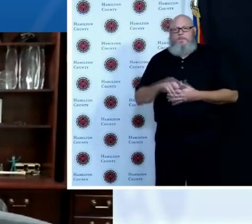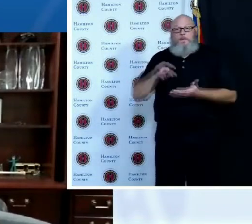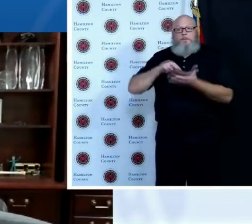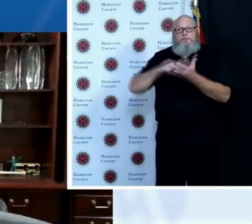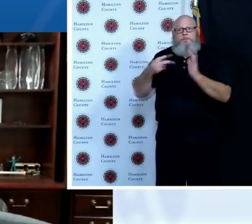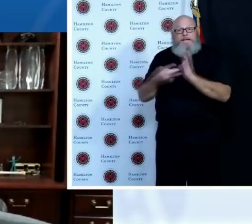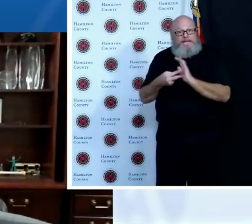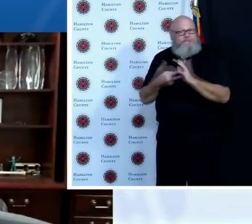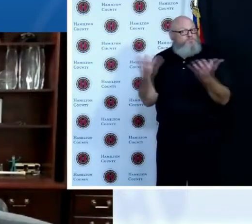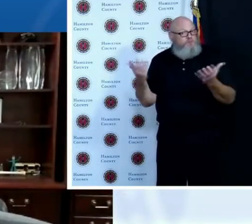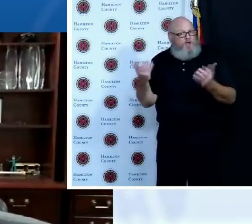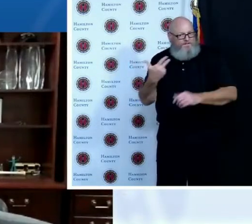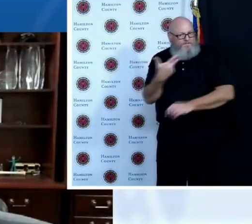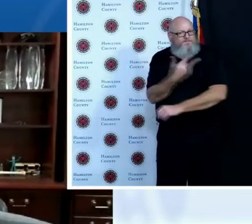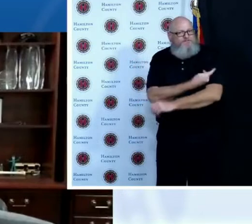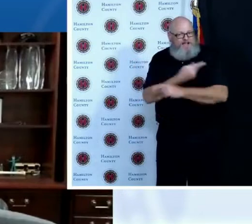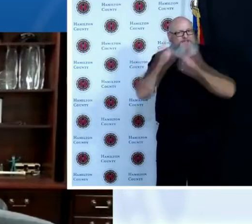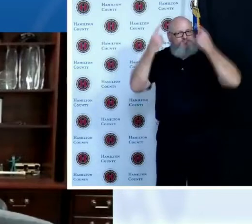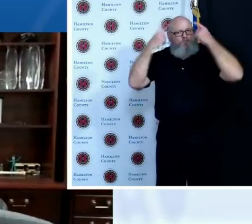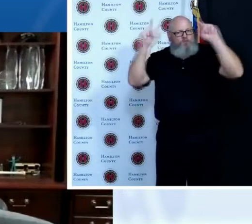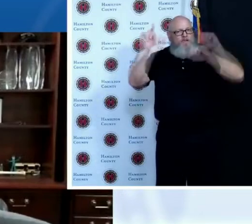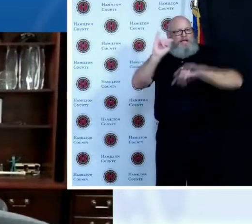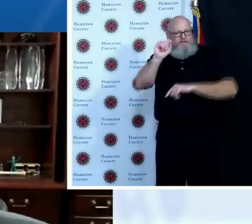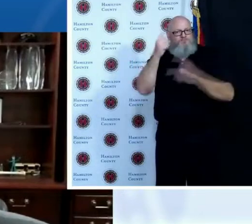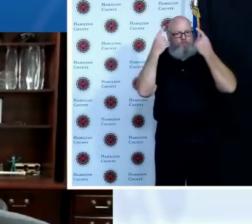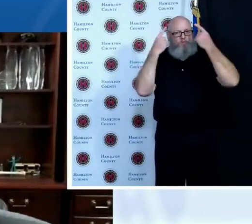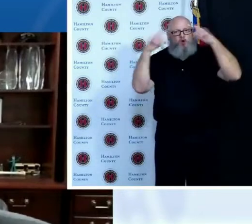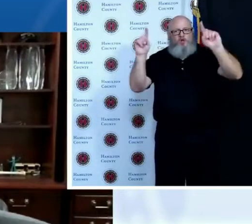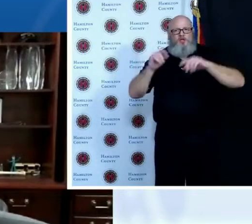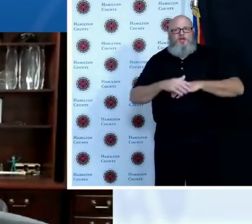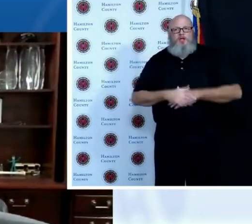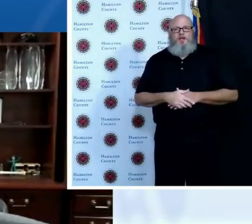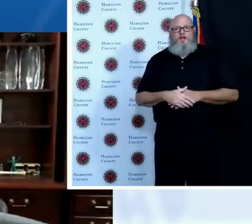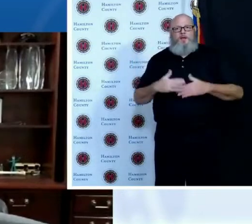it's really your body's immune response that makes you feel sort of achy or fatigued